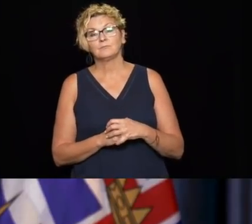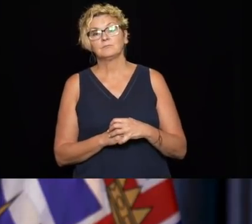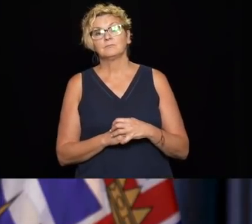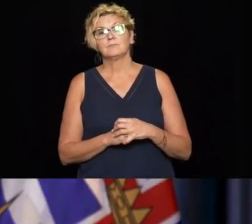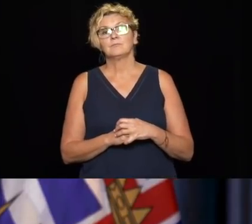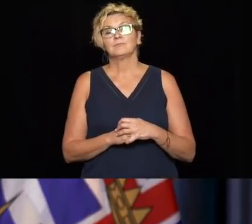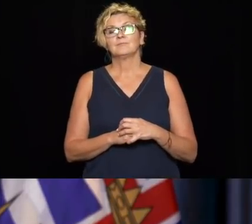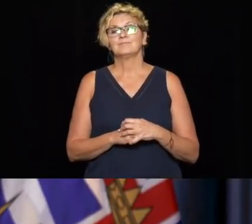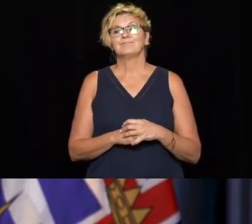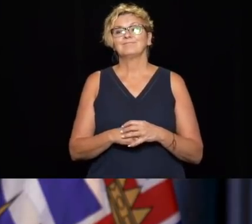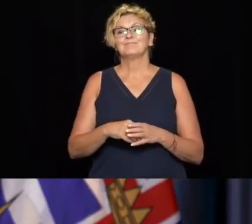Our next question